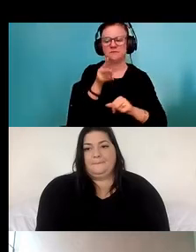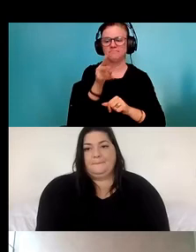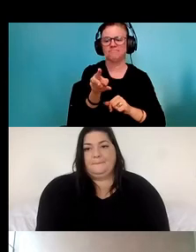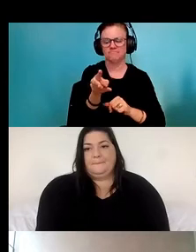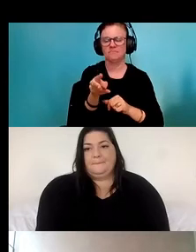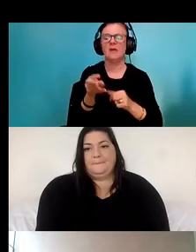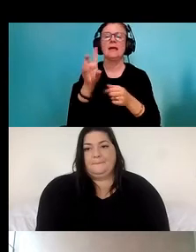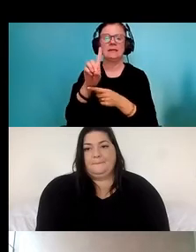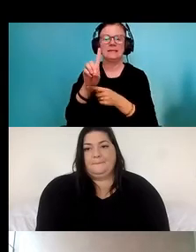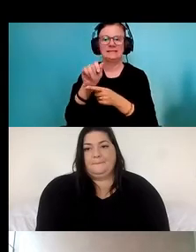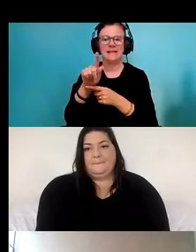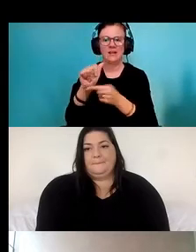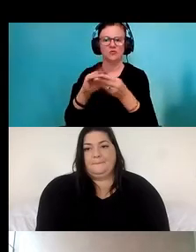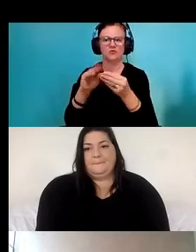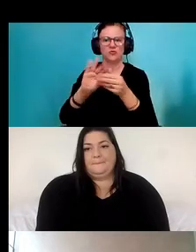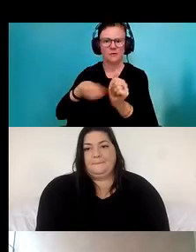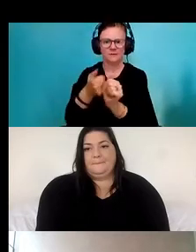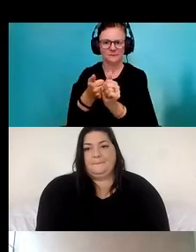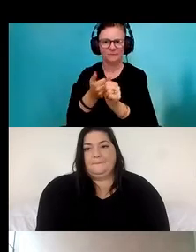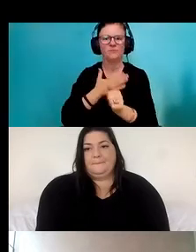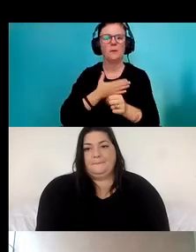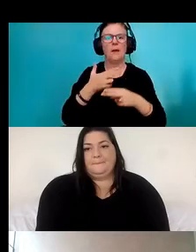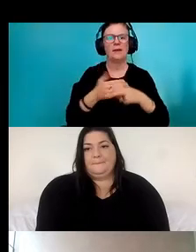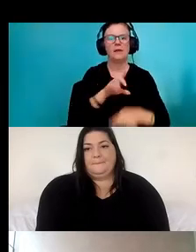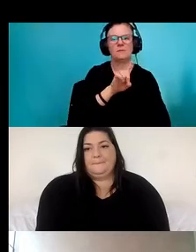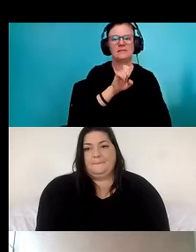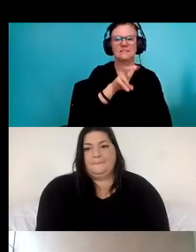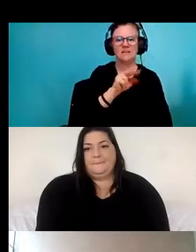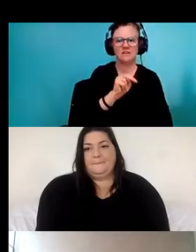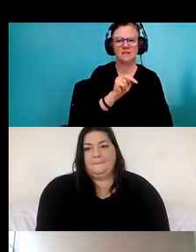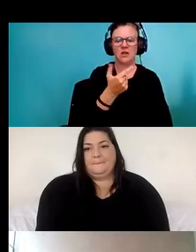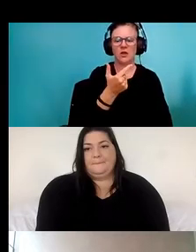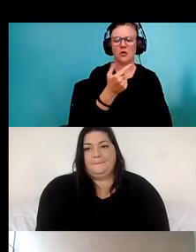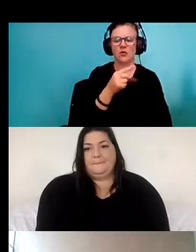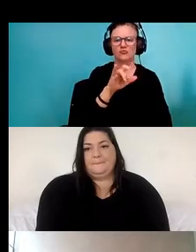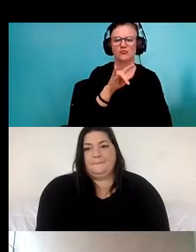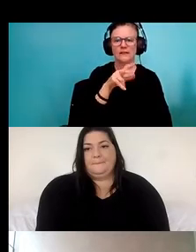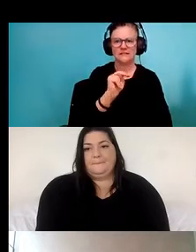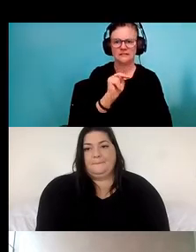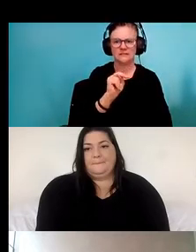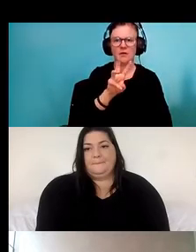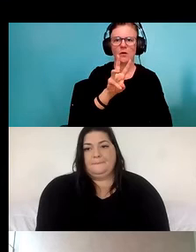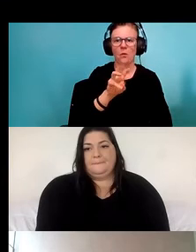My name is Devon Grayson-Wallace, and I am here today with my colleague, Erika Arthur.